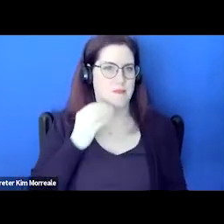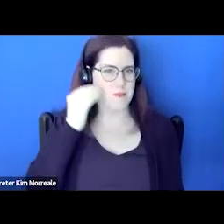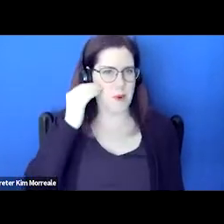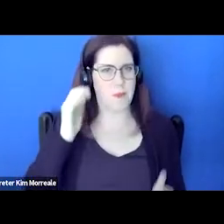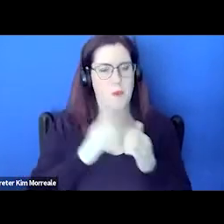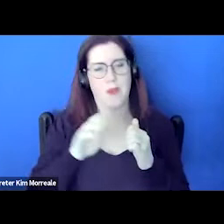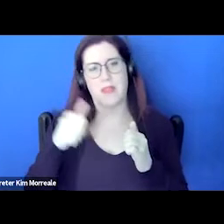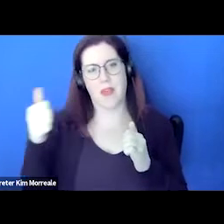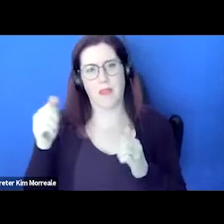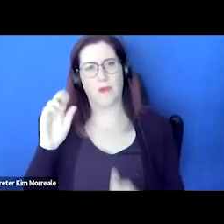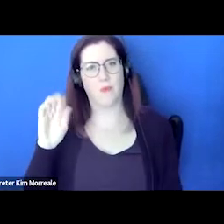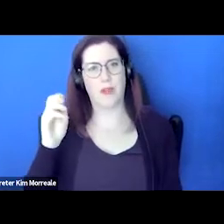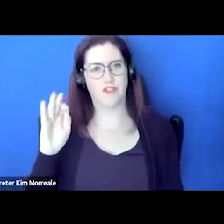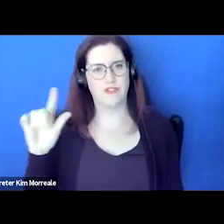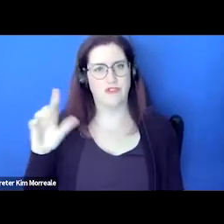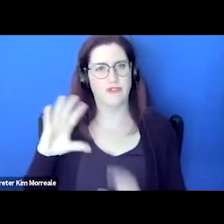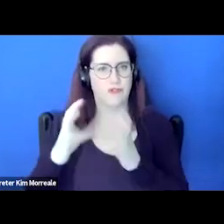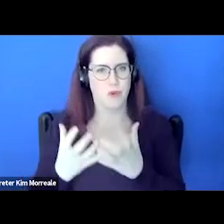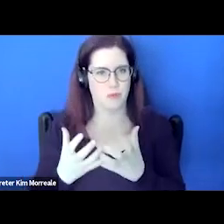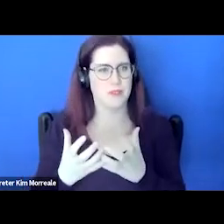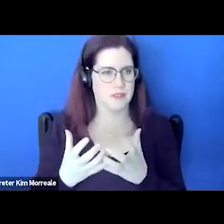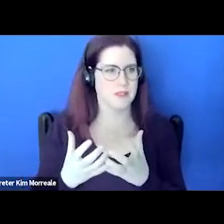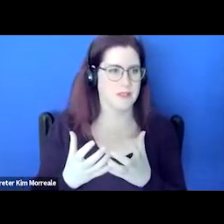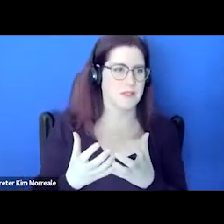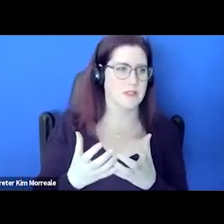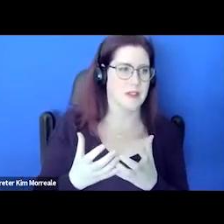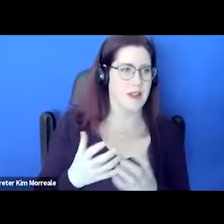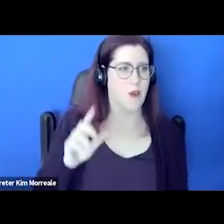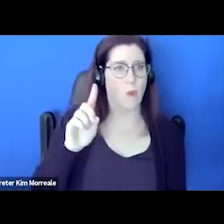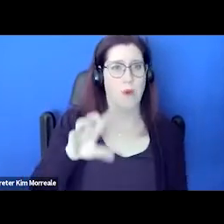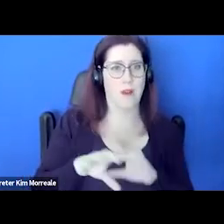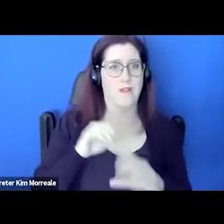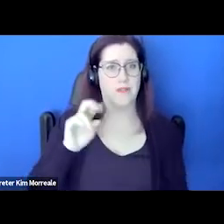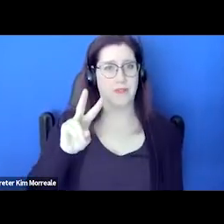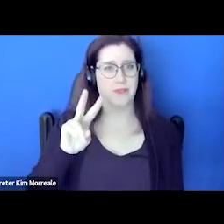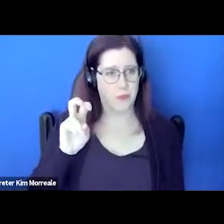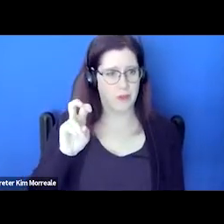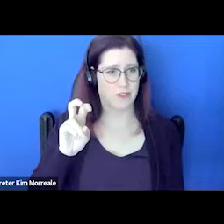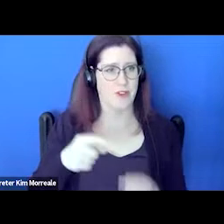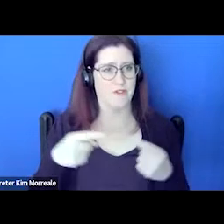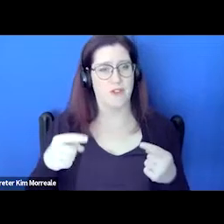And one in 20 American Indians and Alaska natives are homeless versus one in 1,000.